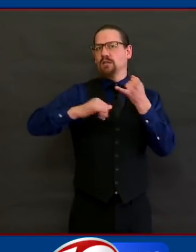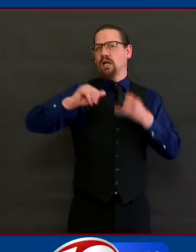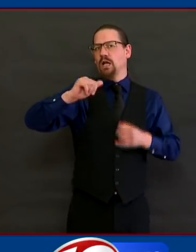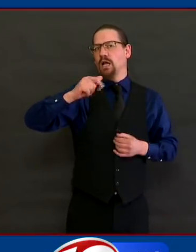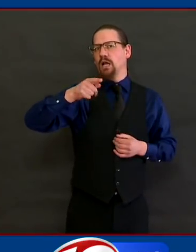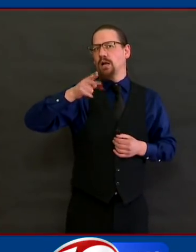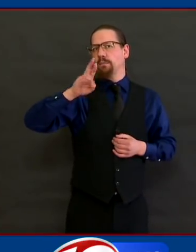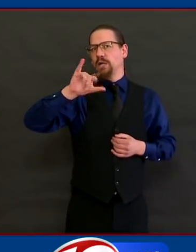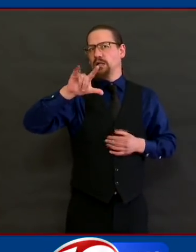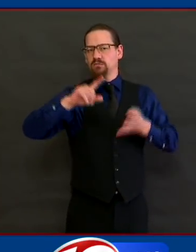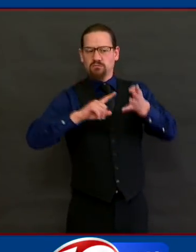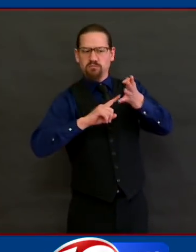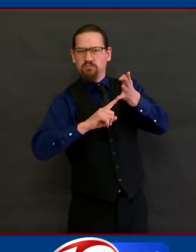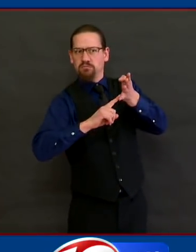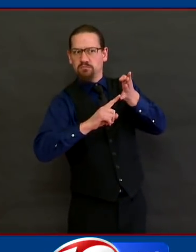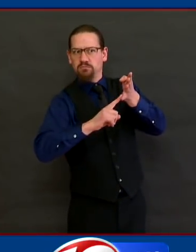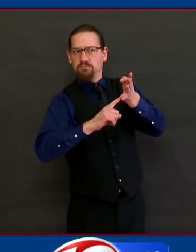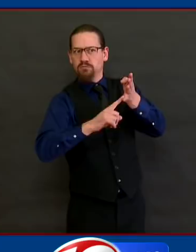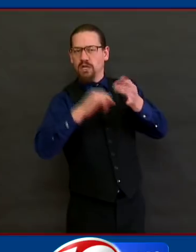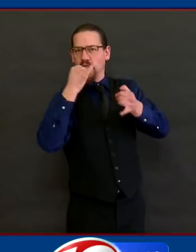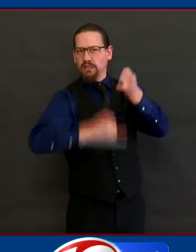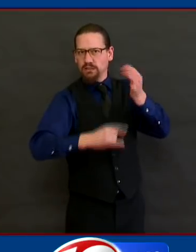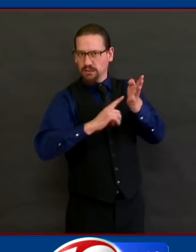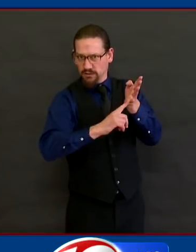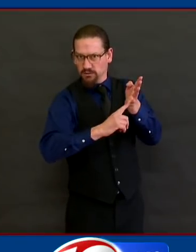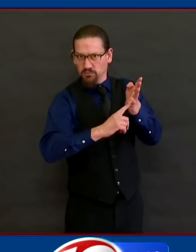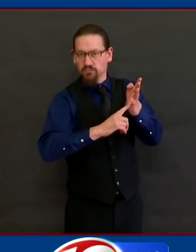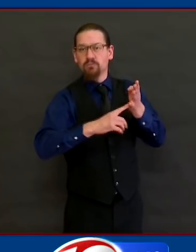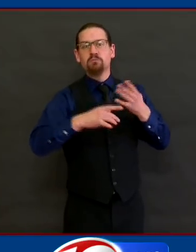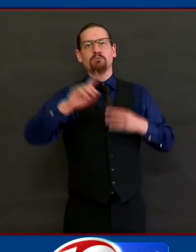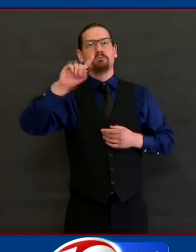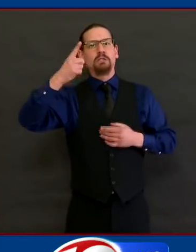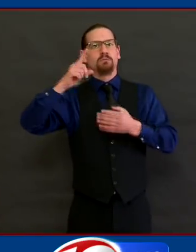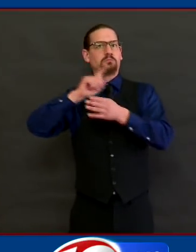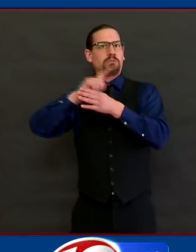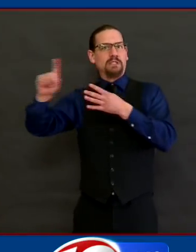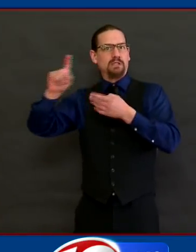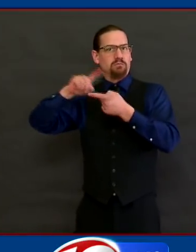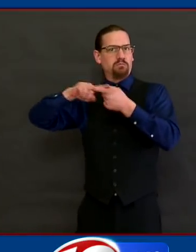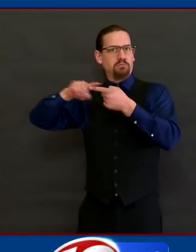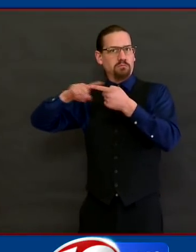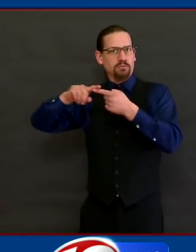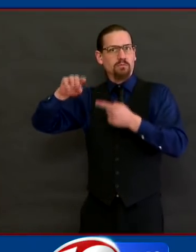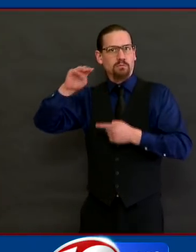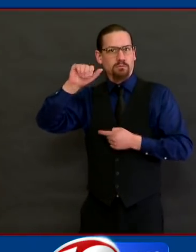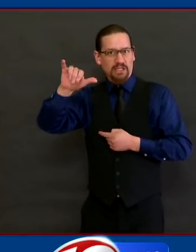APPROXIMATELY. AT THAT TIME, WE WILL NEED ABOUT